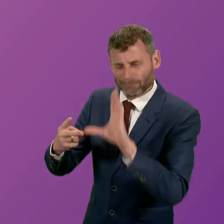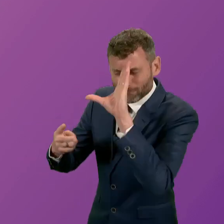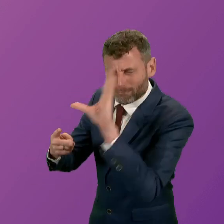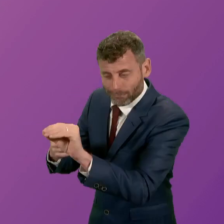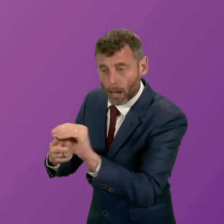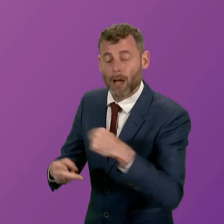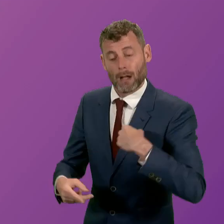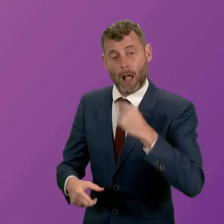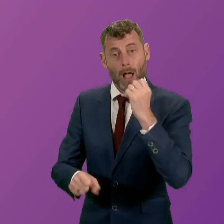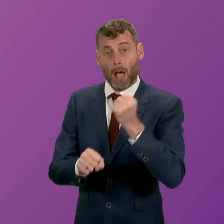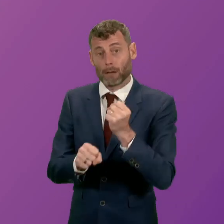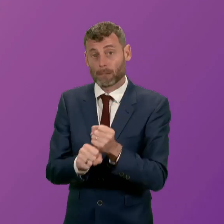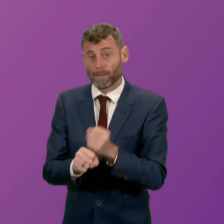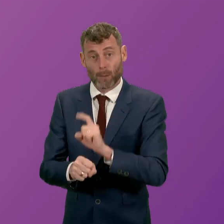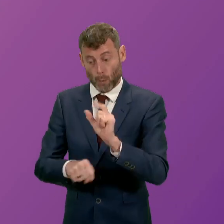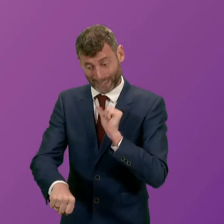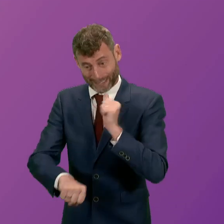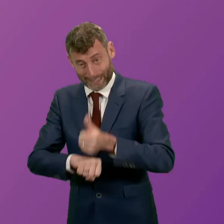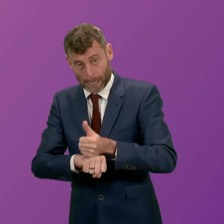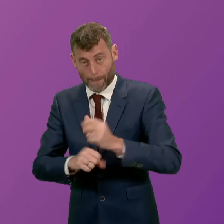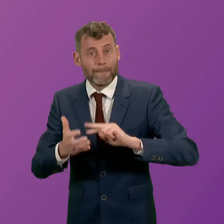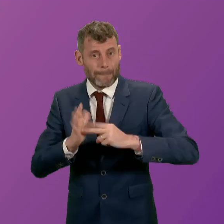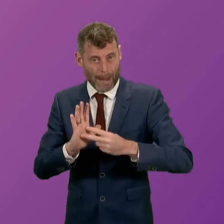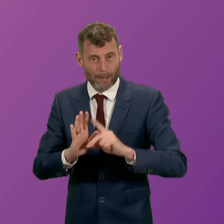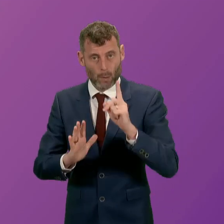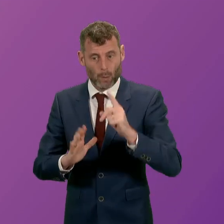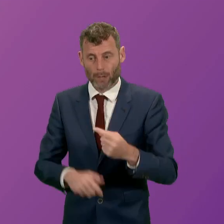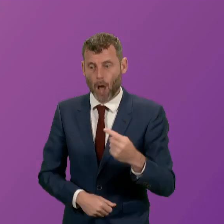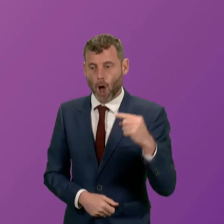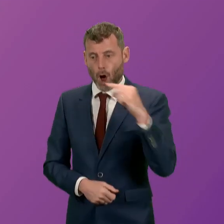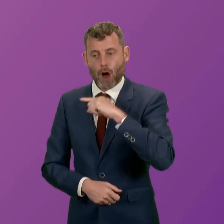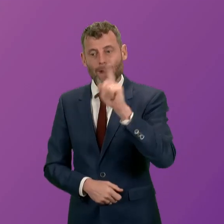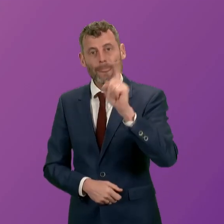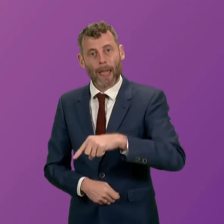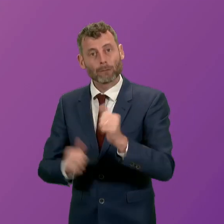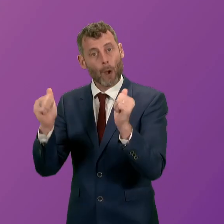Government is putting in place arrangements for the 100,000 extra appointments as a consequence